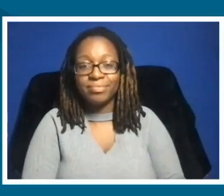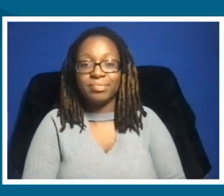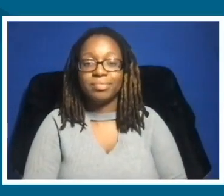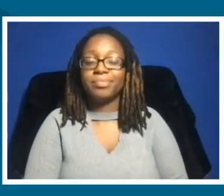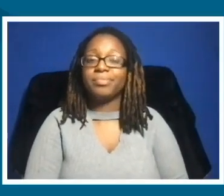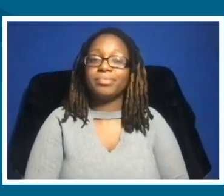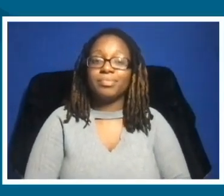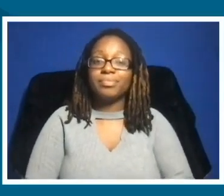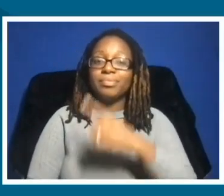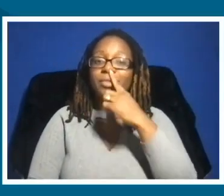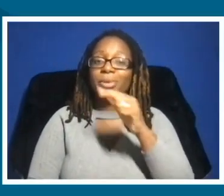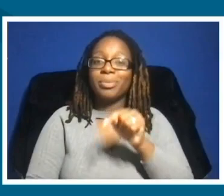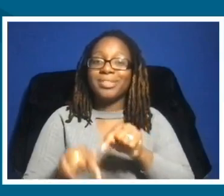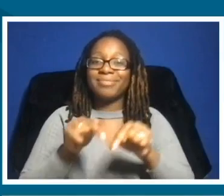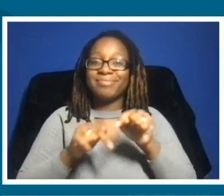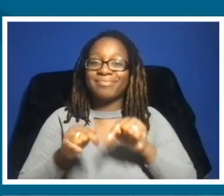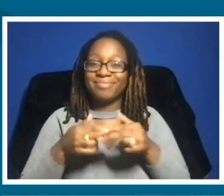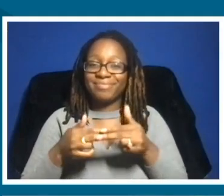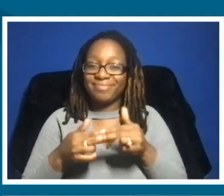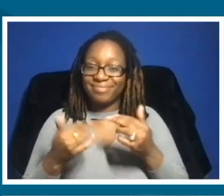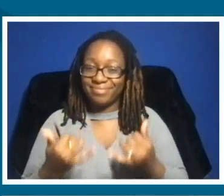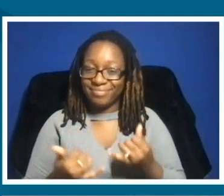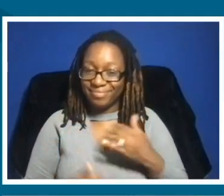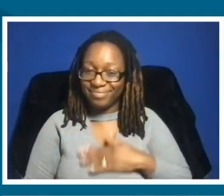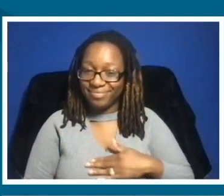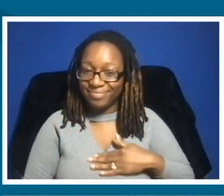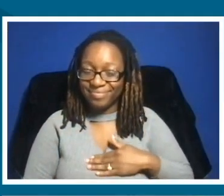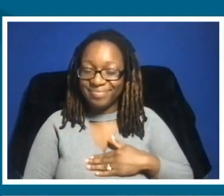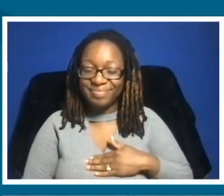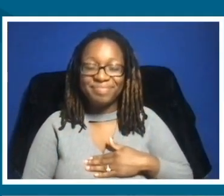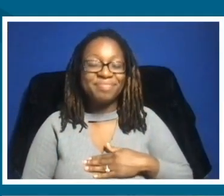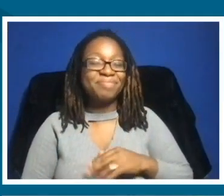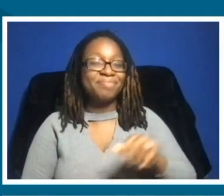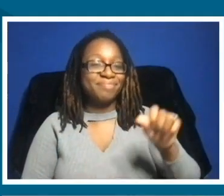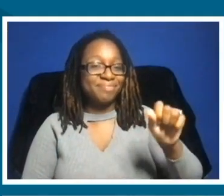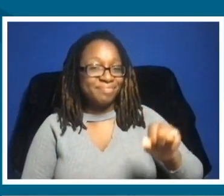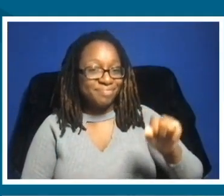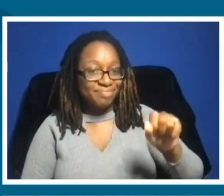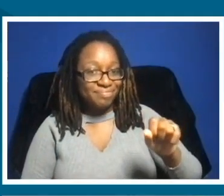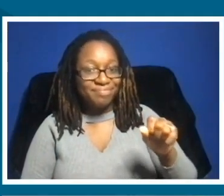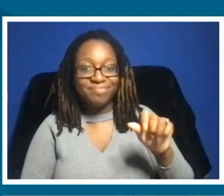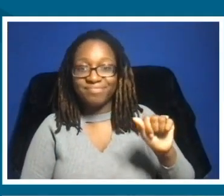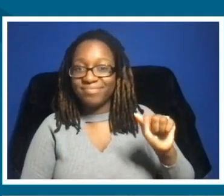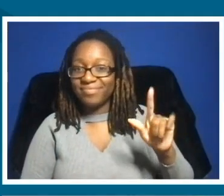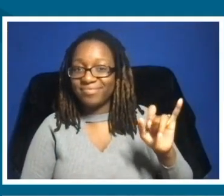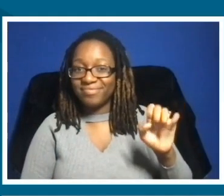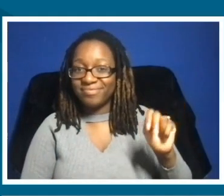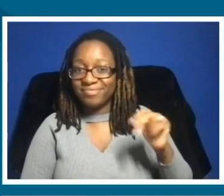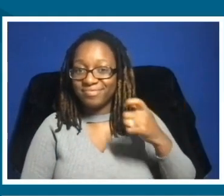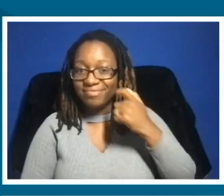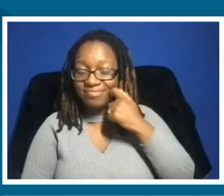slide um yeah so i like allison said i am the